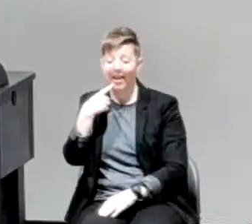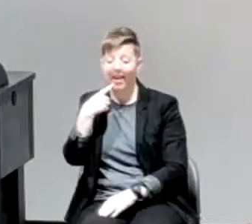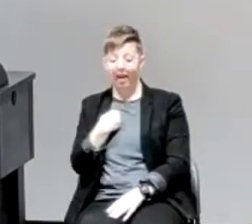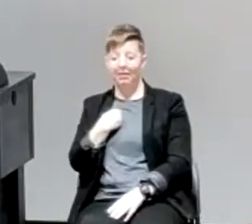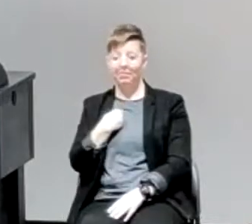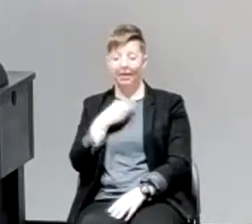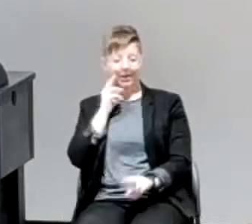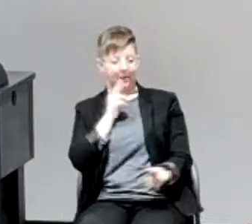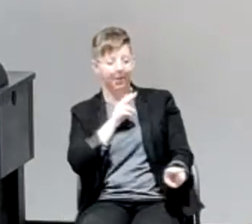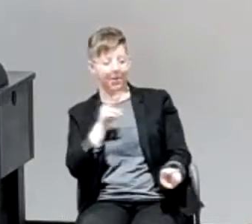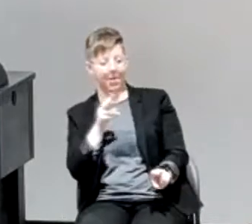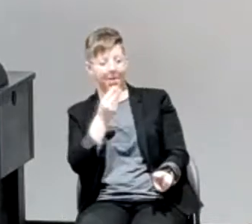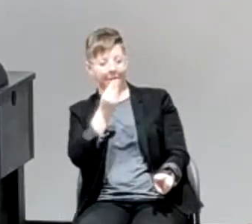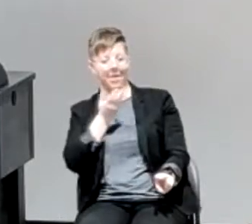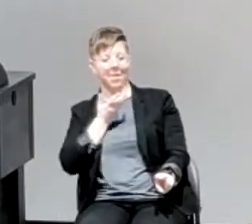Faculty members, adviser ons, other students.